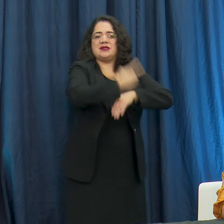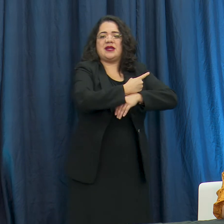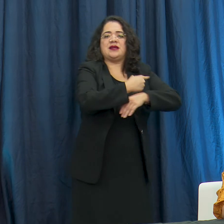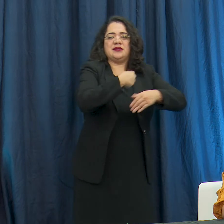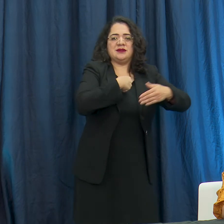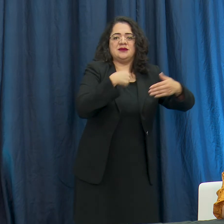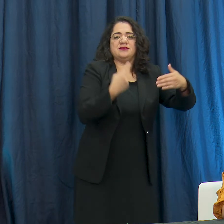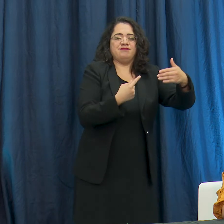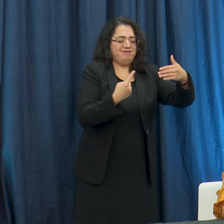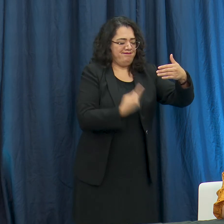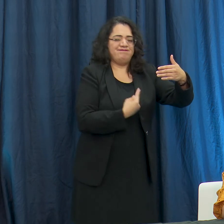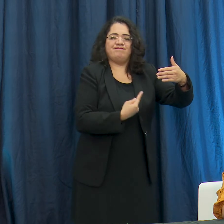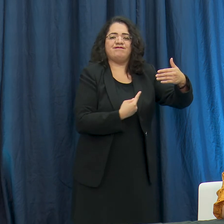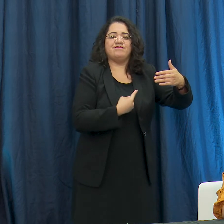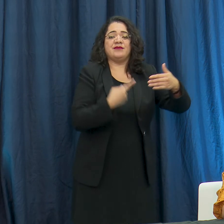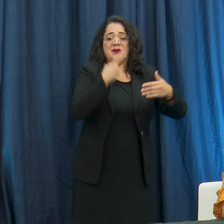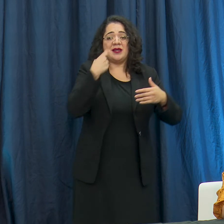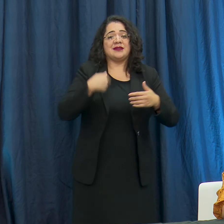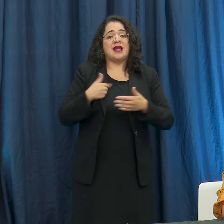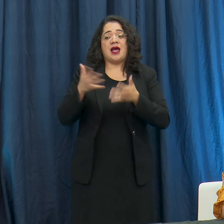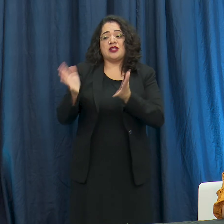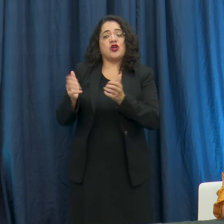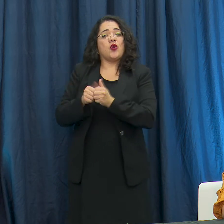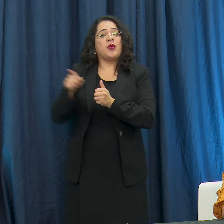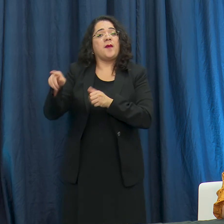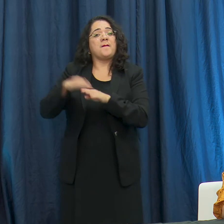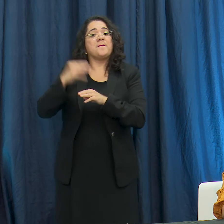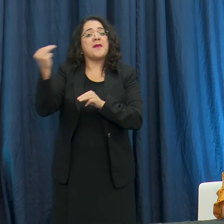rack a una persona esta en contacto cercano con una persona